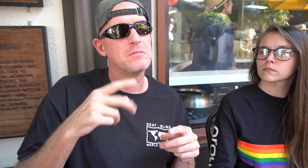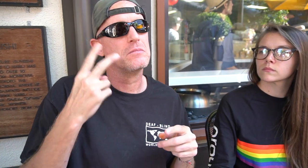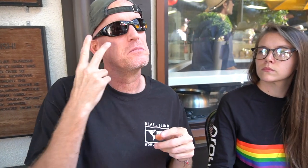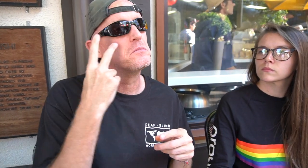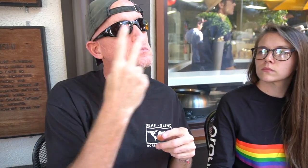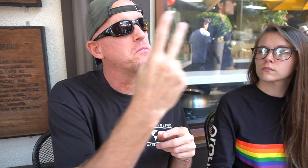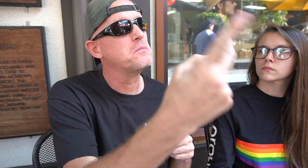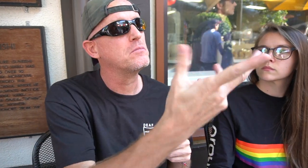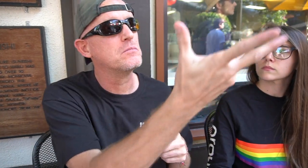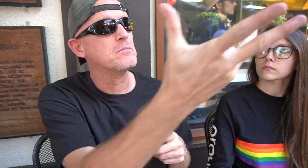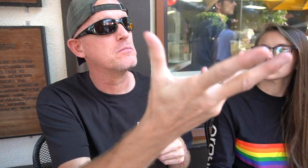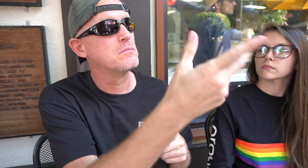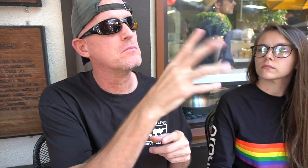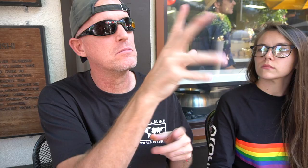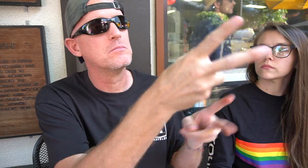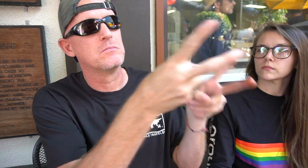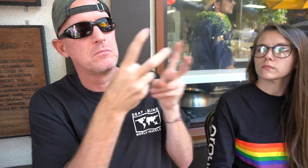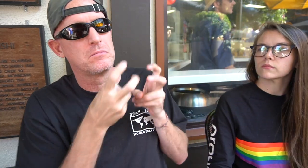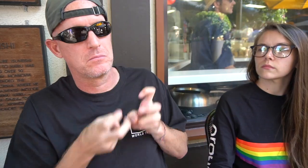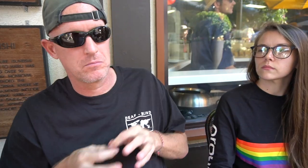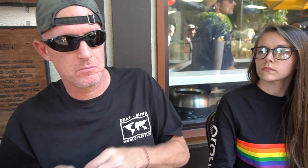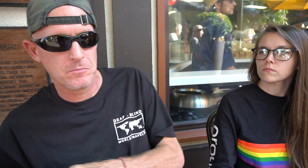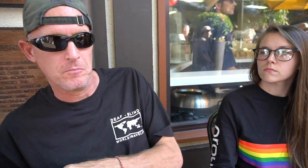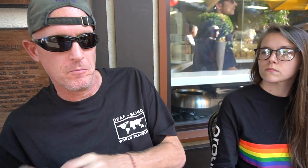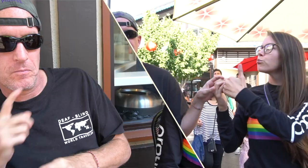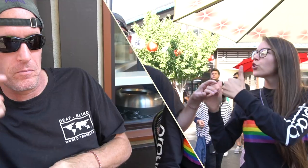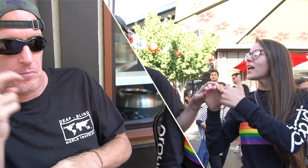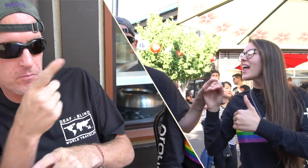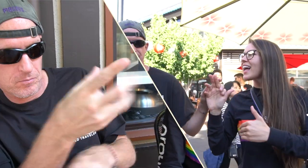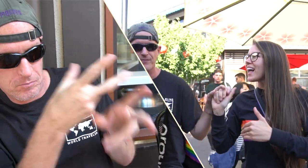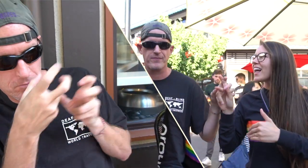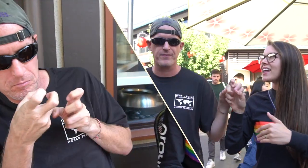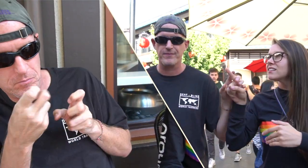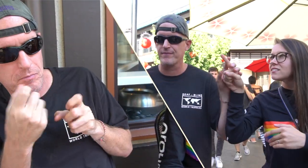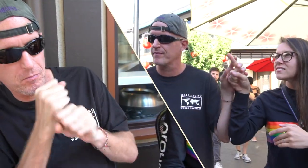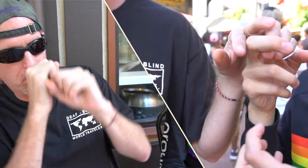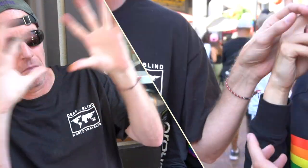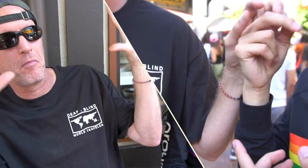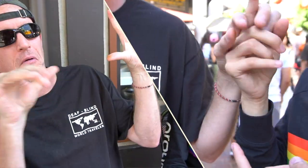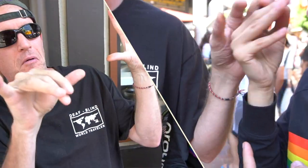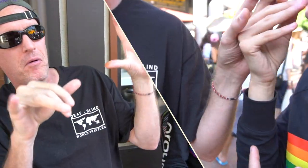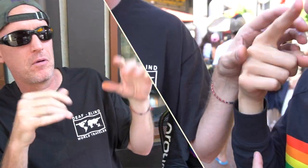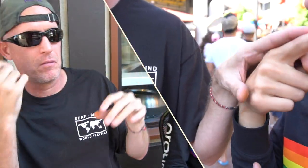The SSP look at the surrounding and interpret it which then the DeafBlind person can visualized and understand what they're seeing.